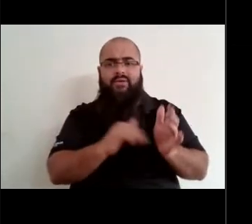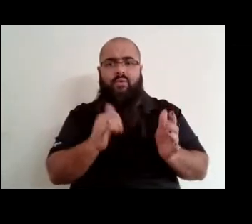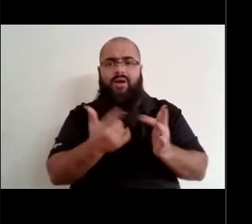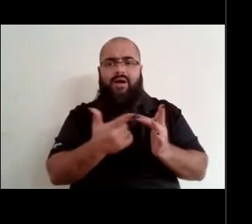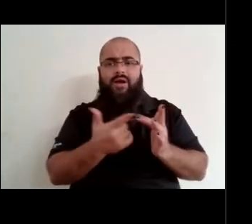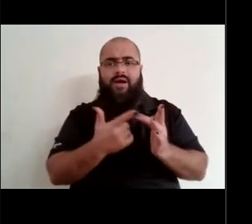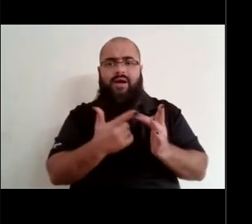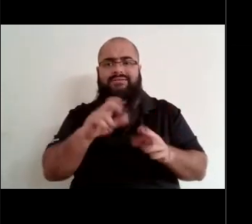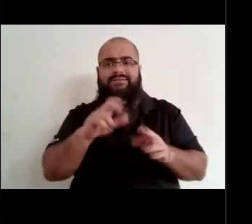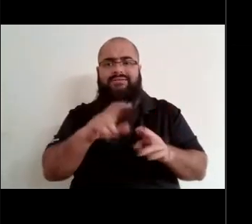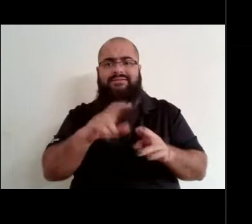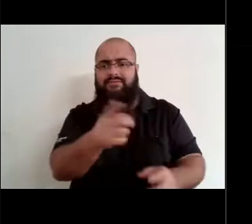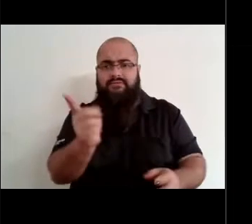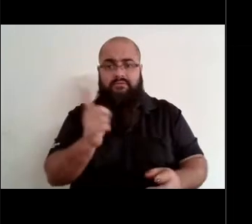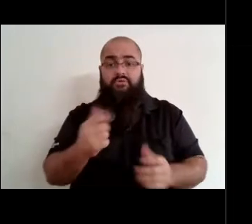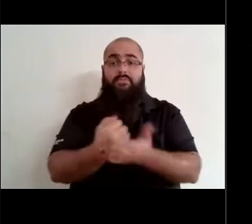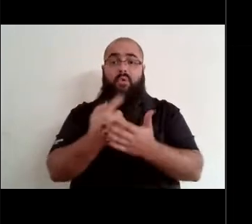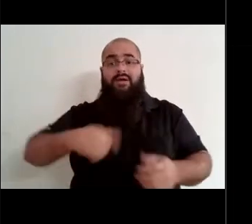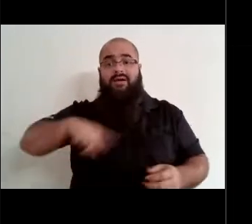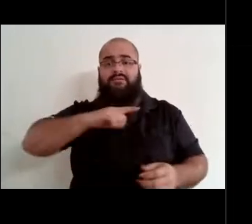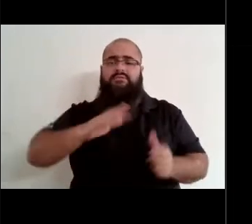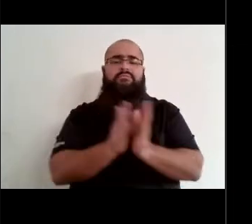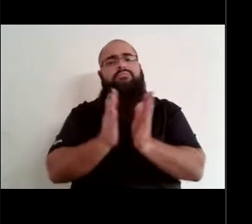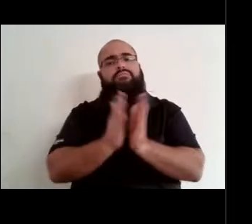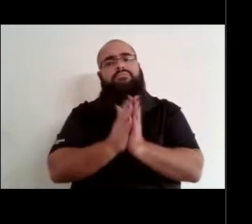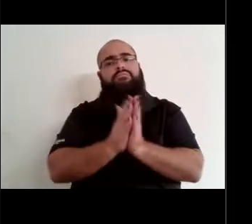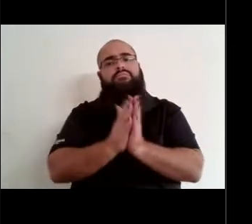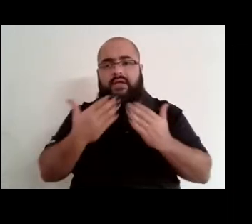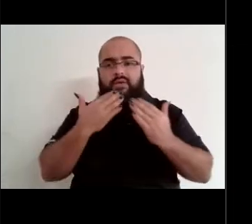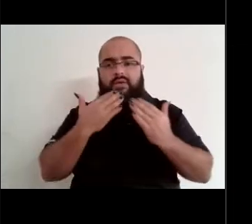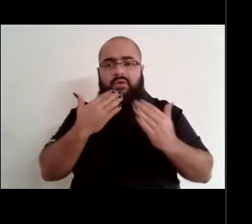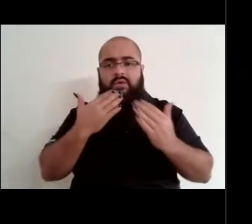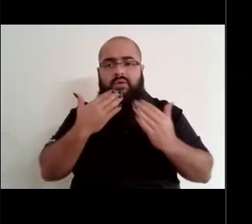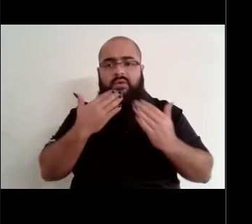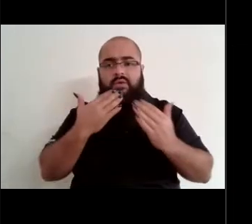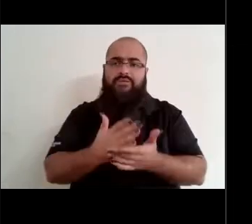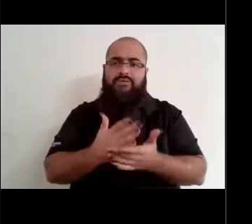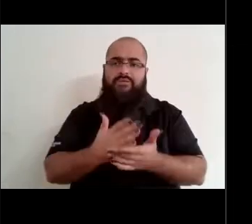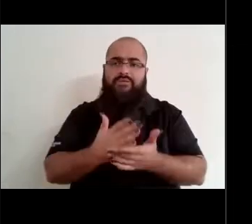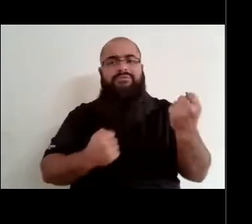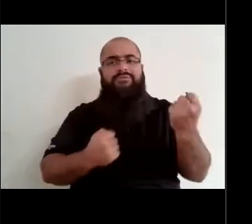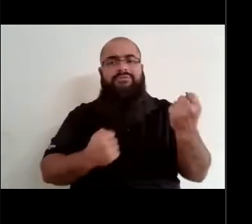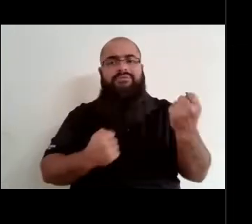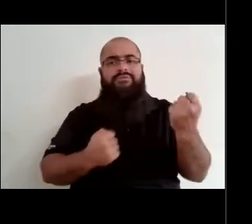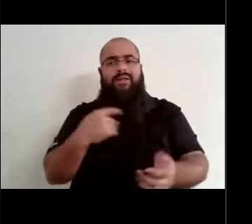support. It can be very overwhelming and confusing coming to courts. We try to make that process easier for clients.